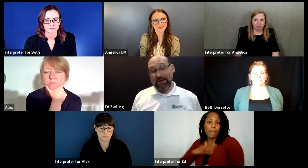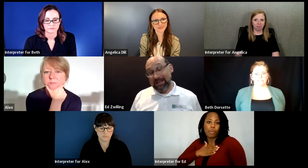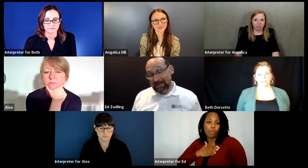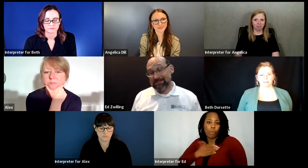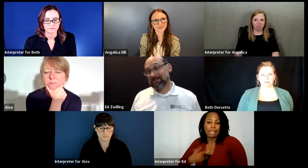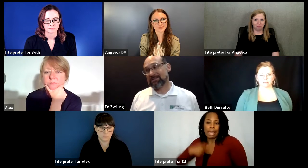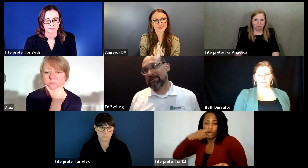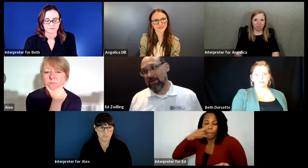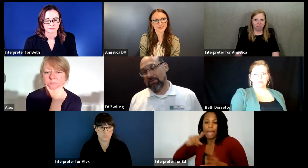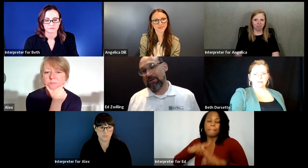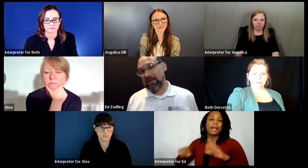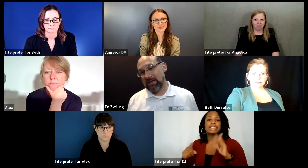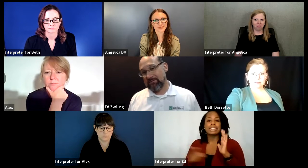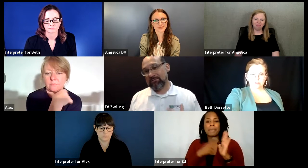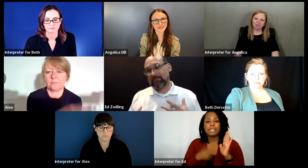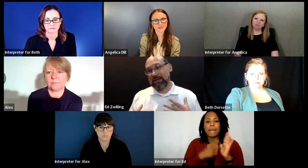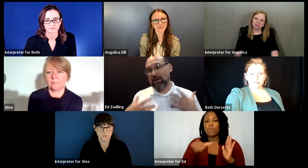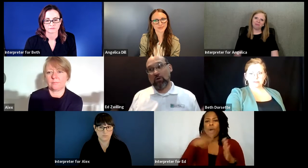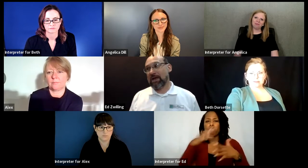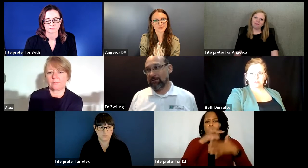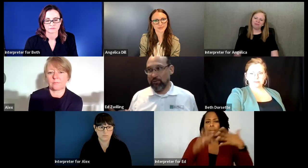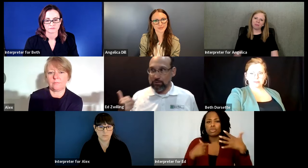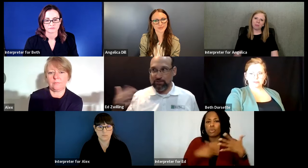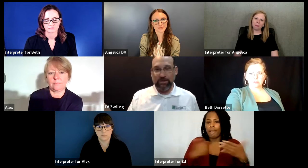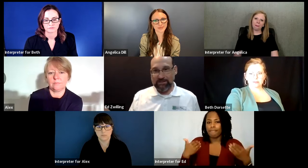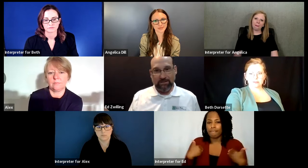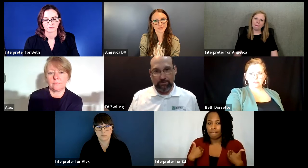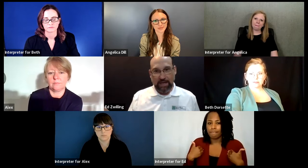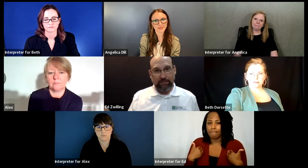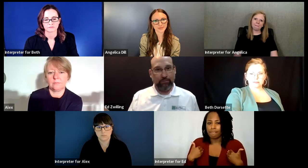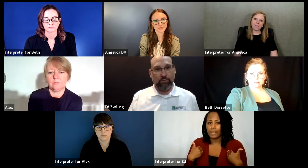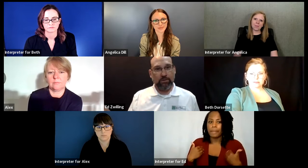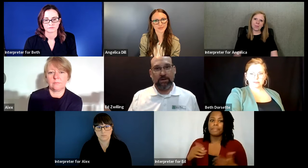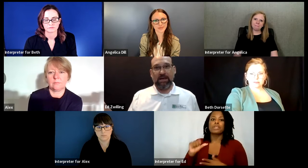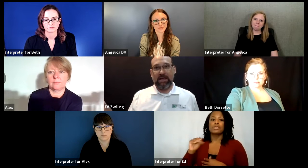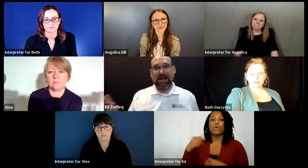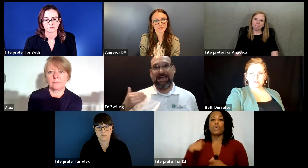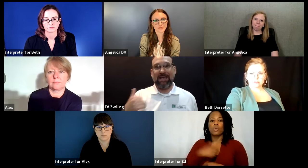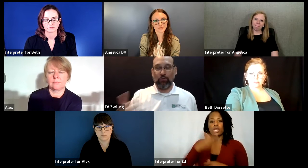But in many cases, you know, they know, hey, the door swings into the bathroom and I can't